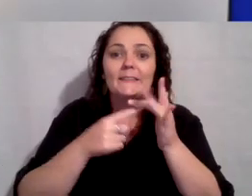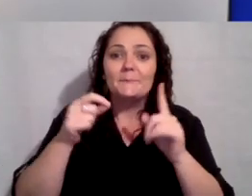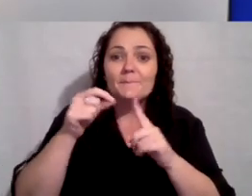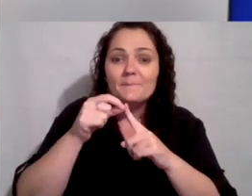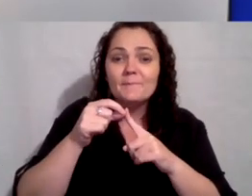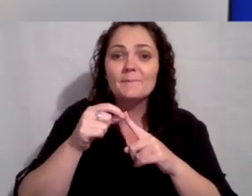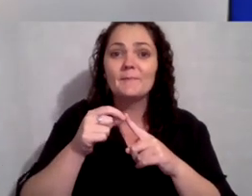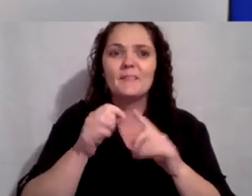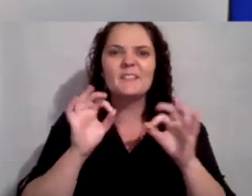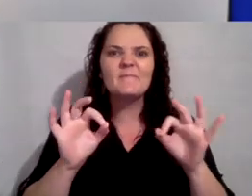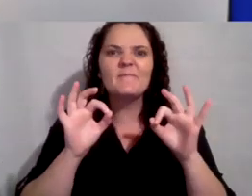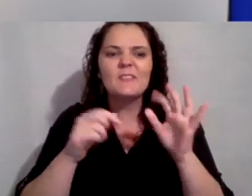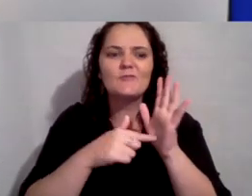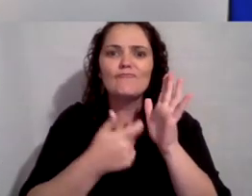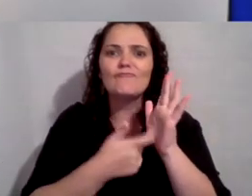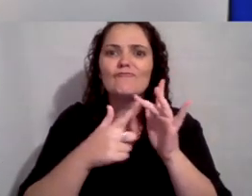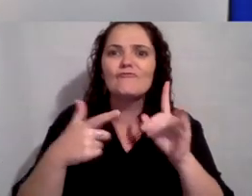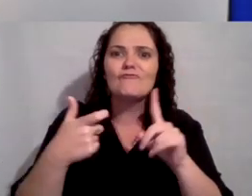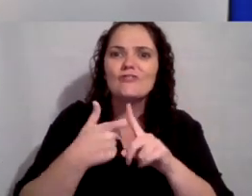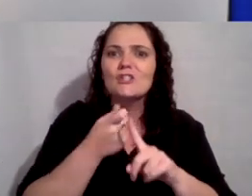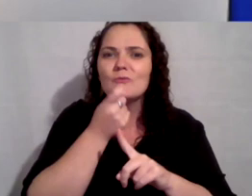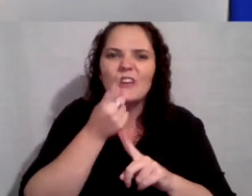get an exposure to a way of drawing, to a to a method of life drawing which